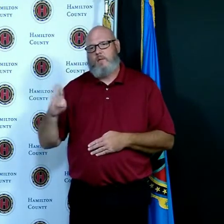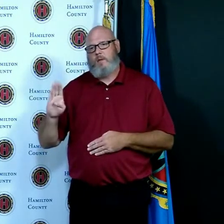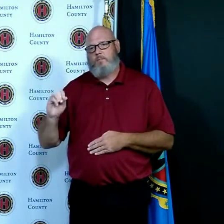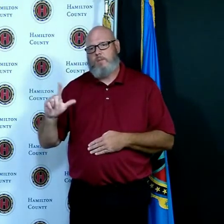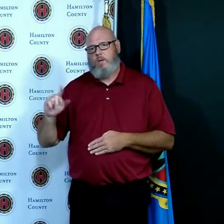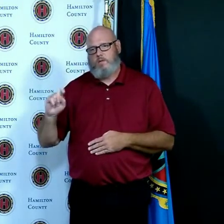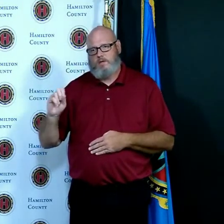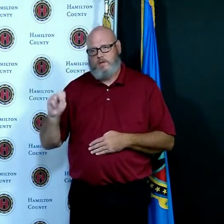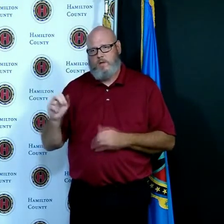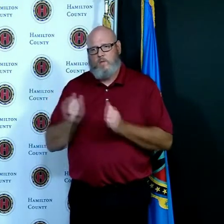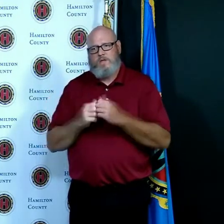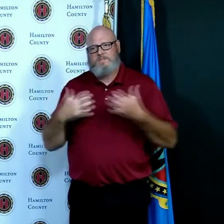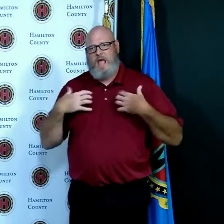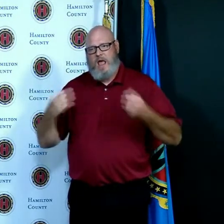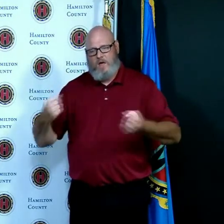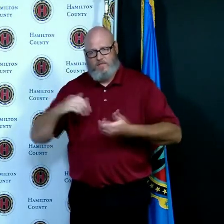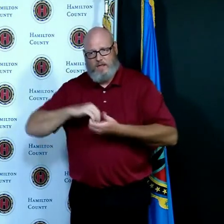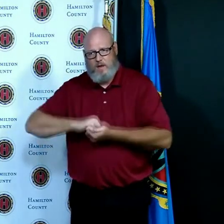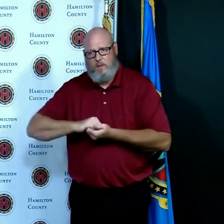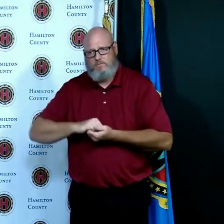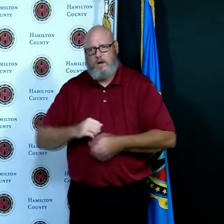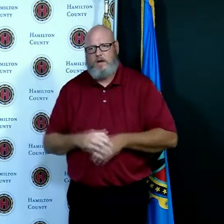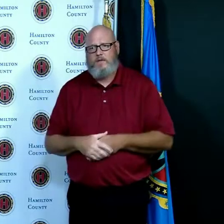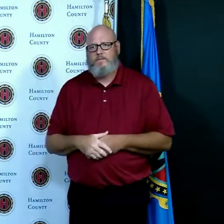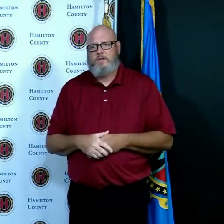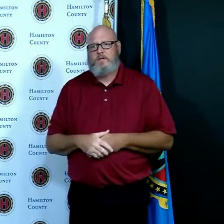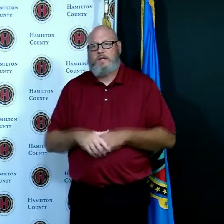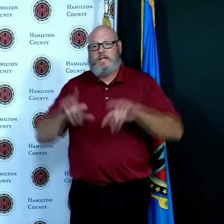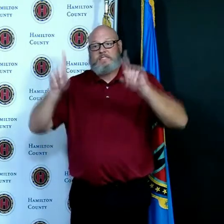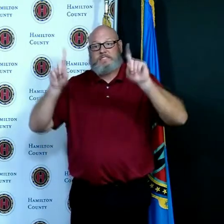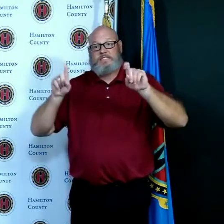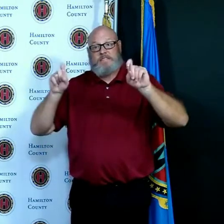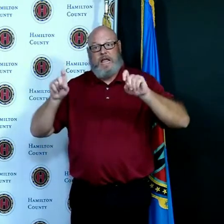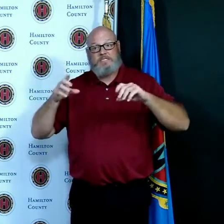County CARES testing initiative is a partnership between Hamilton County